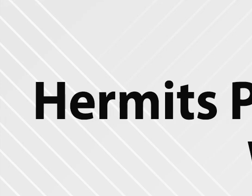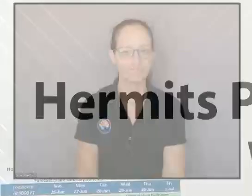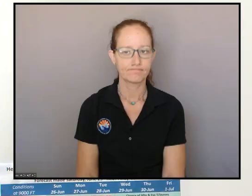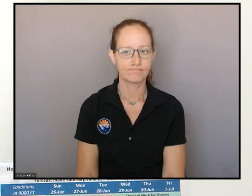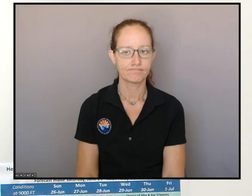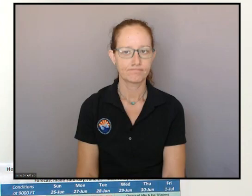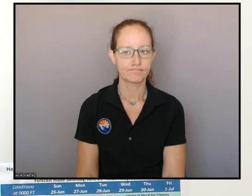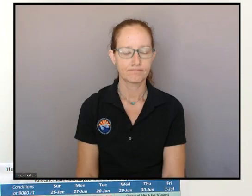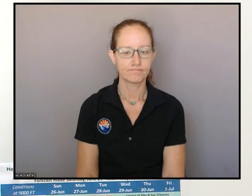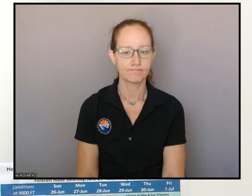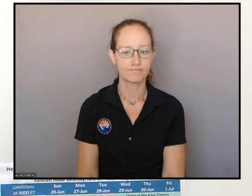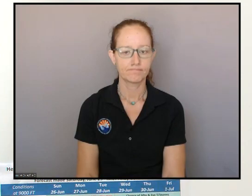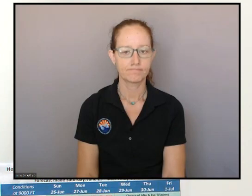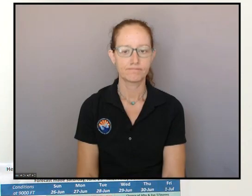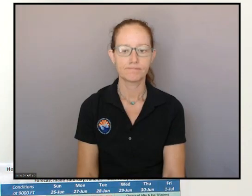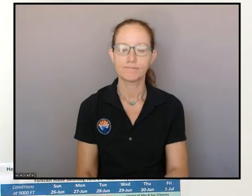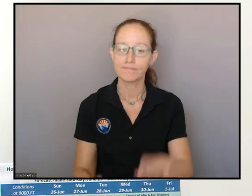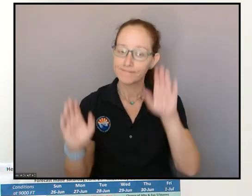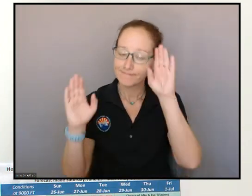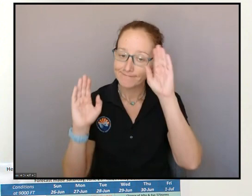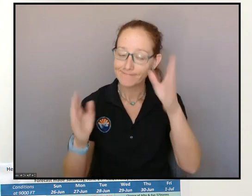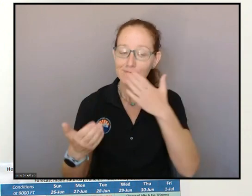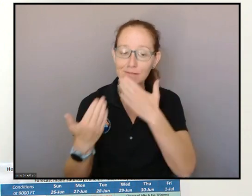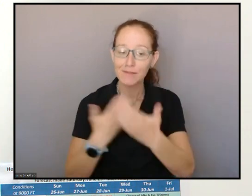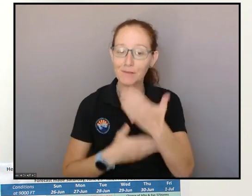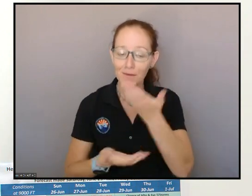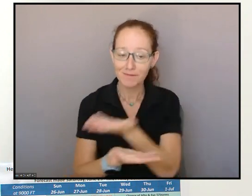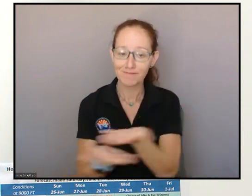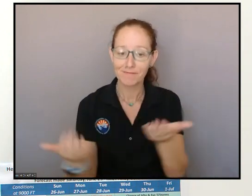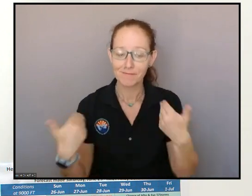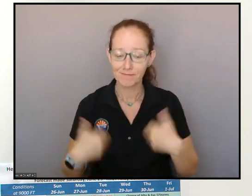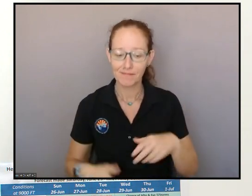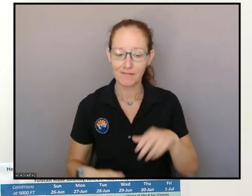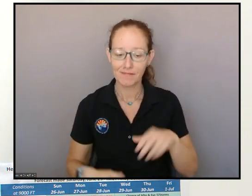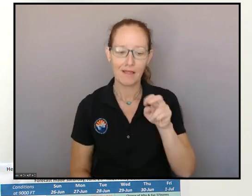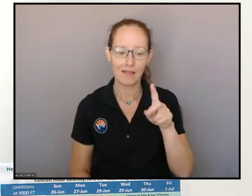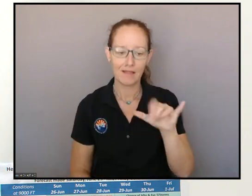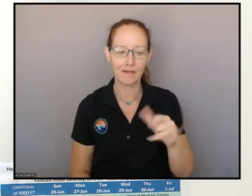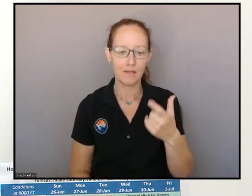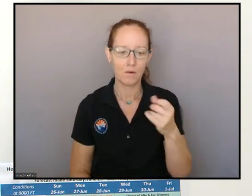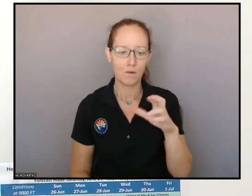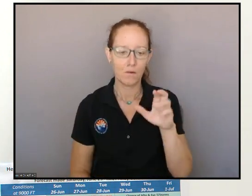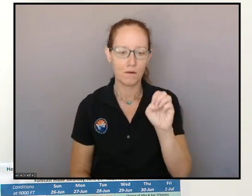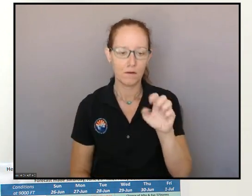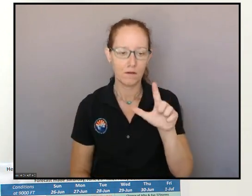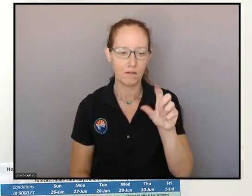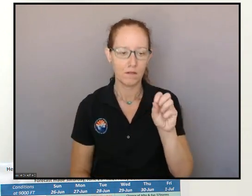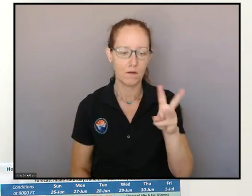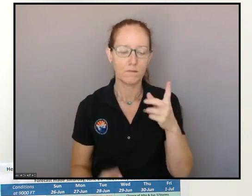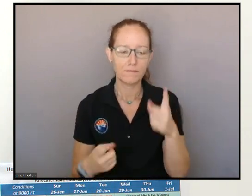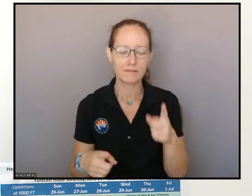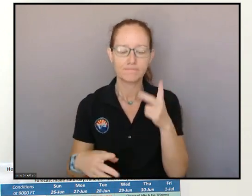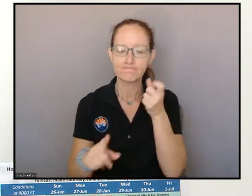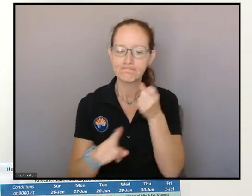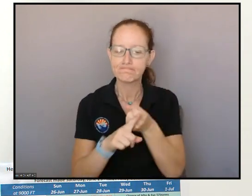Hey, good morning everyone. Andy Gorelow, the Incident Meteorologist here on the Calf Canyon Hermits Peak South Zone